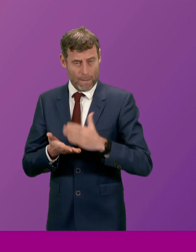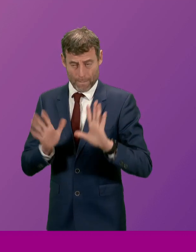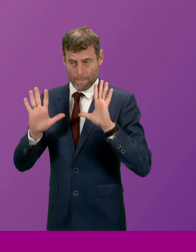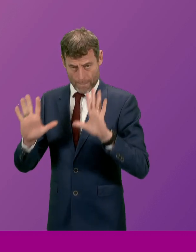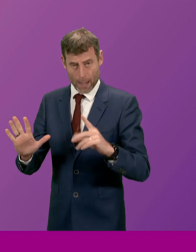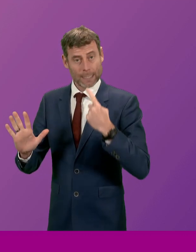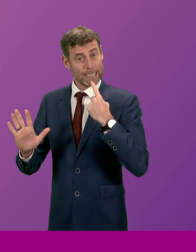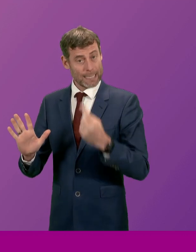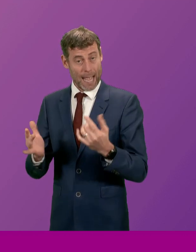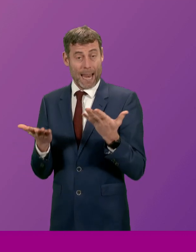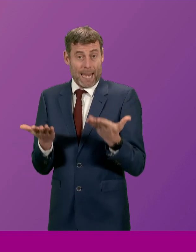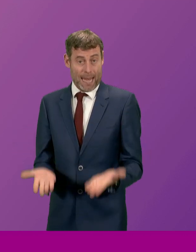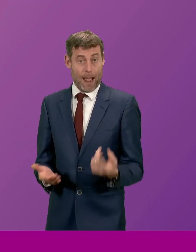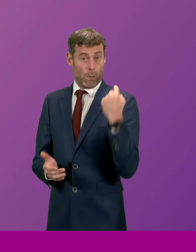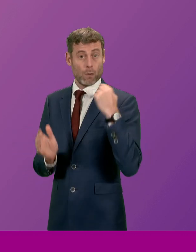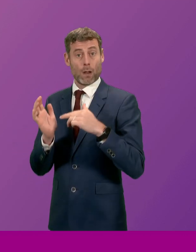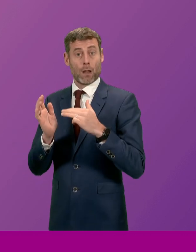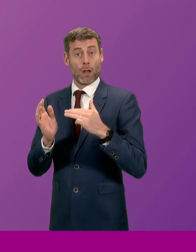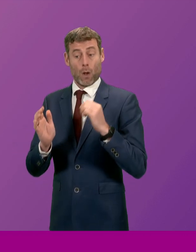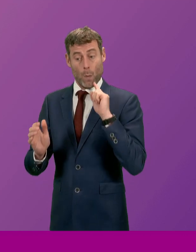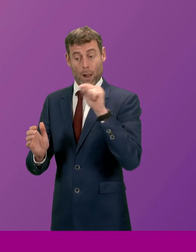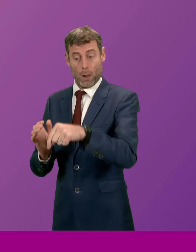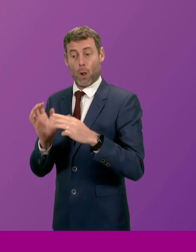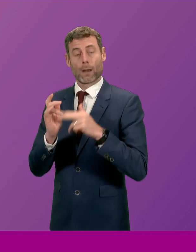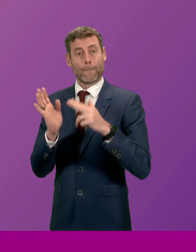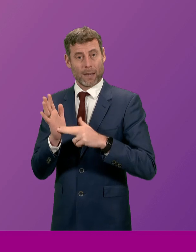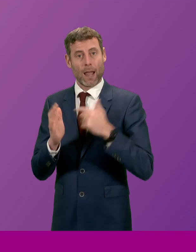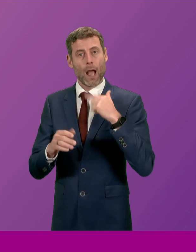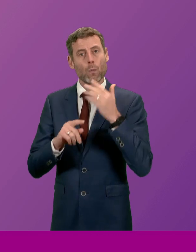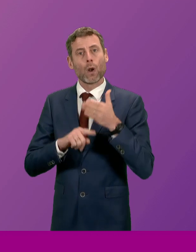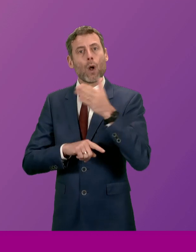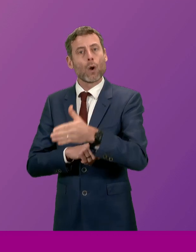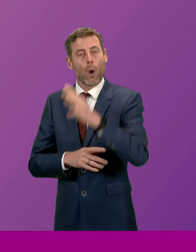record the fact that, on Monday, I will attend a commemoration service in Edinburgh to mark the